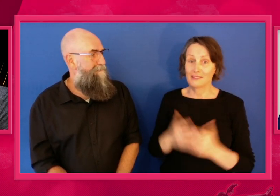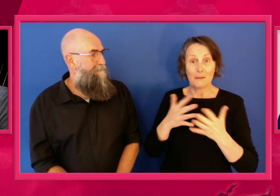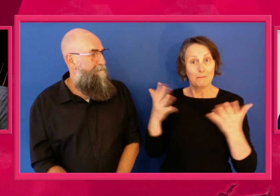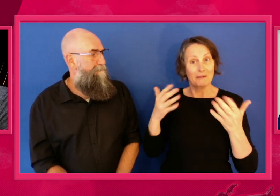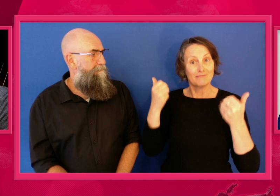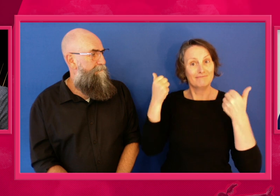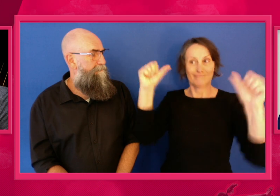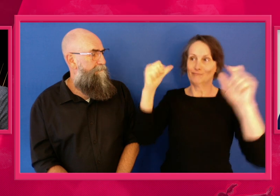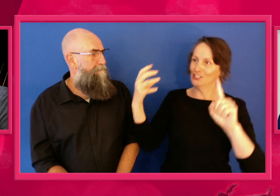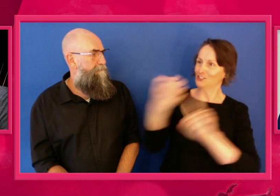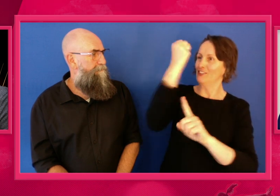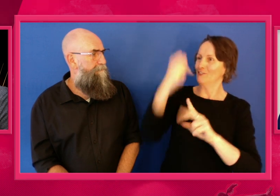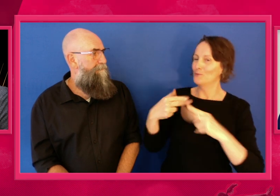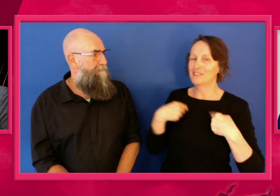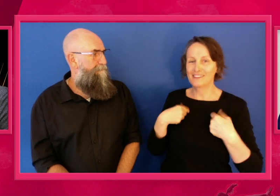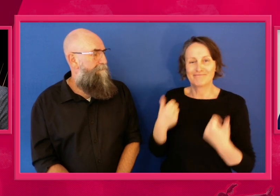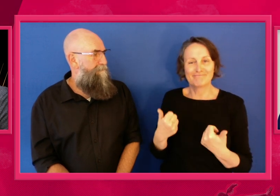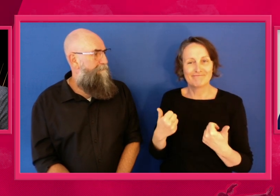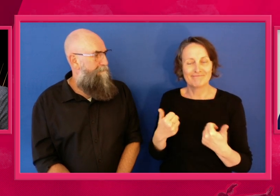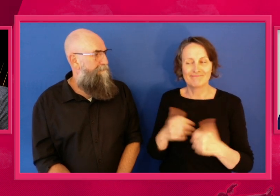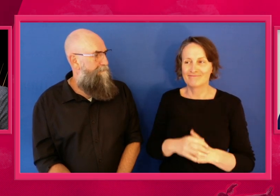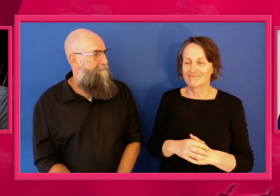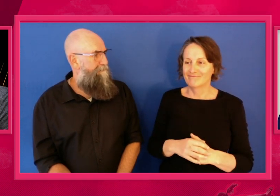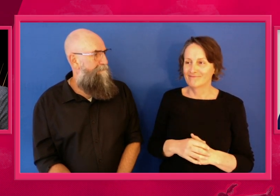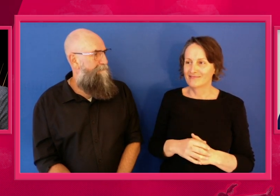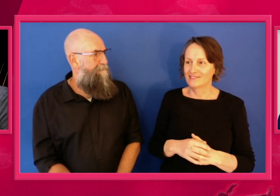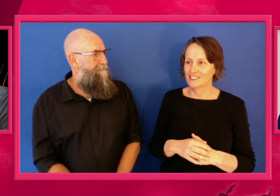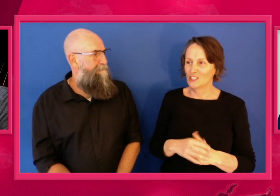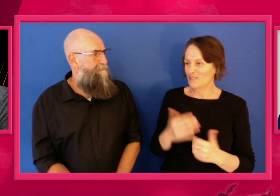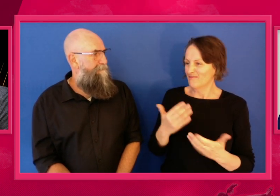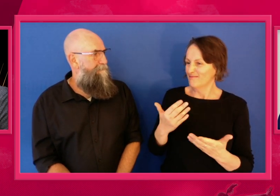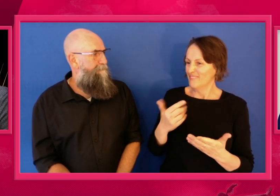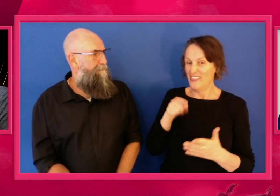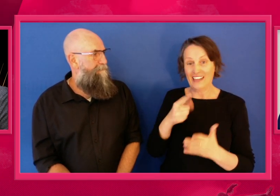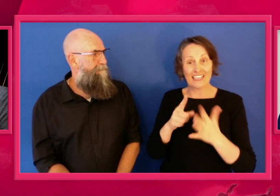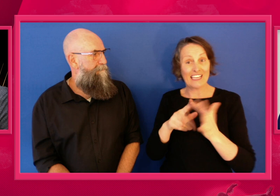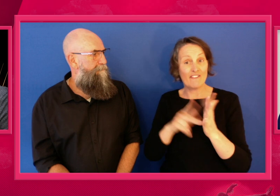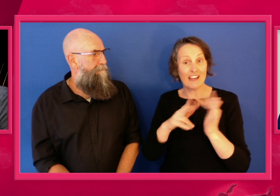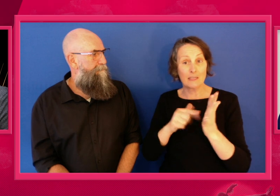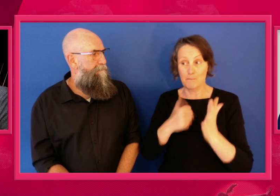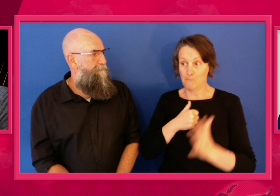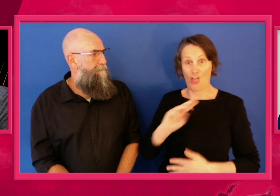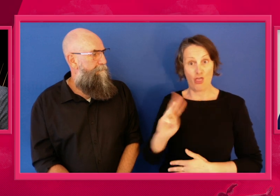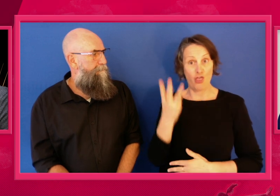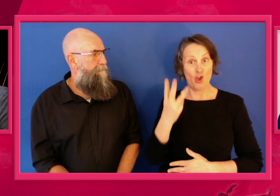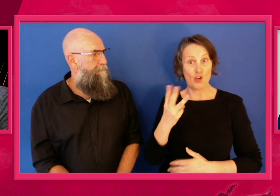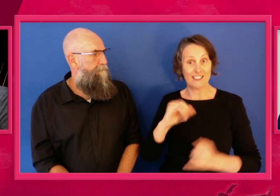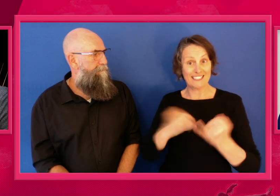it's a big achievement. And, you know, for myself to be able to, you know, be really consistent in that event, like, that's my third silver in the hundred at three Games.